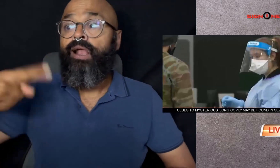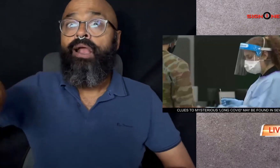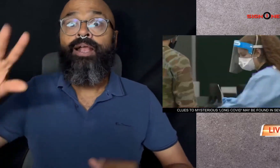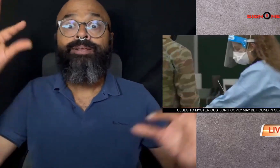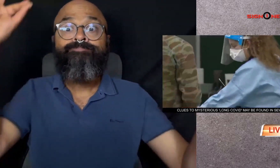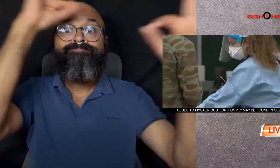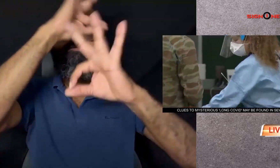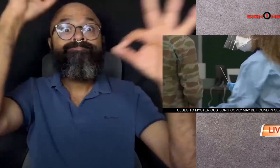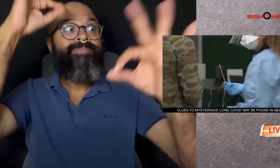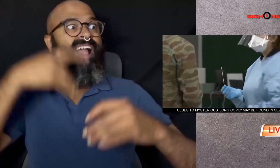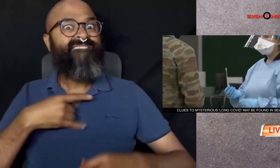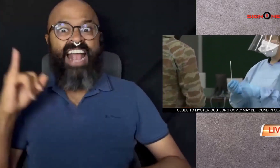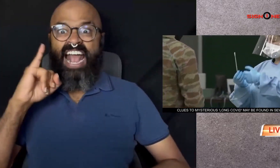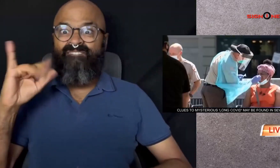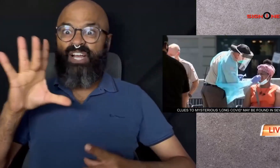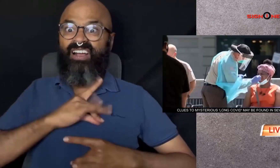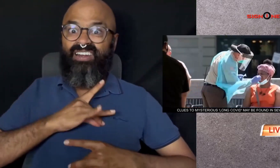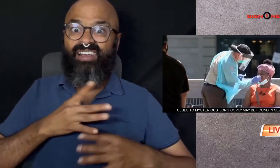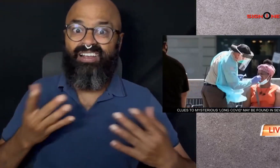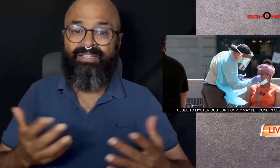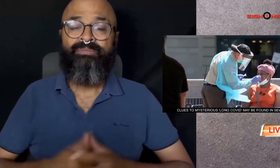and they may not even know they are infected